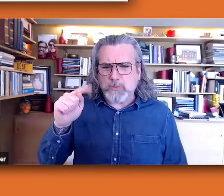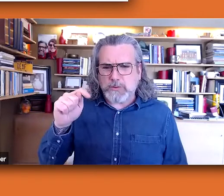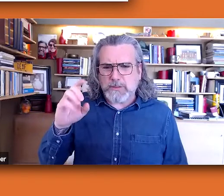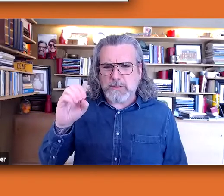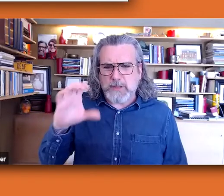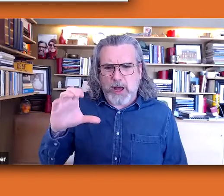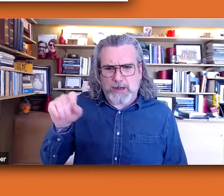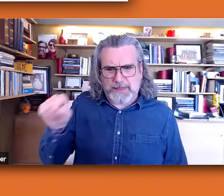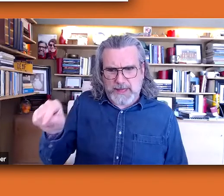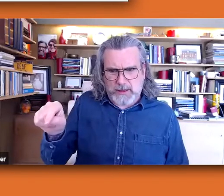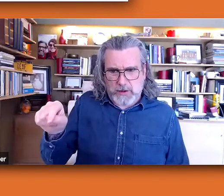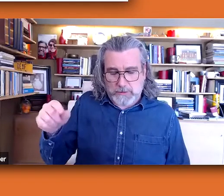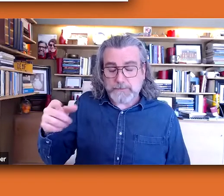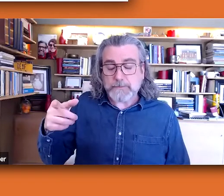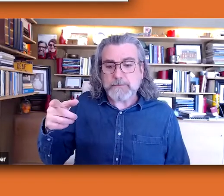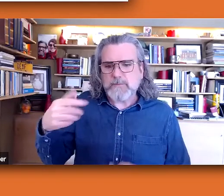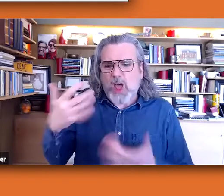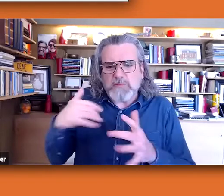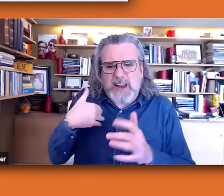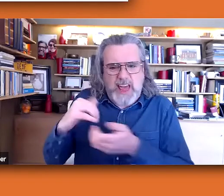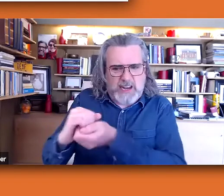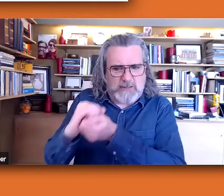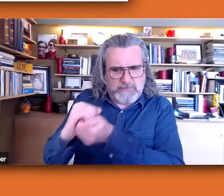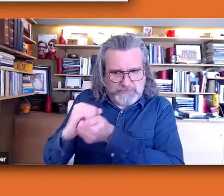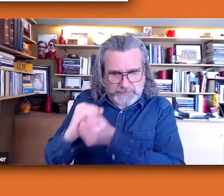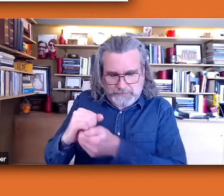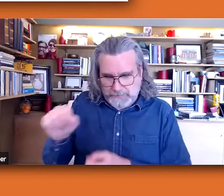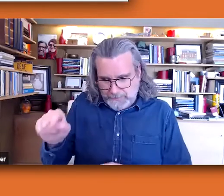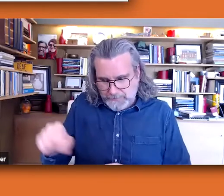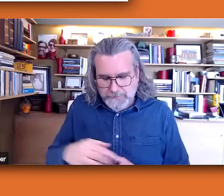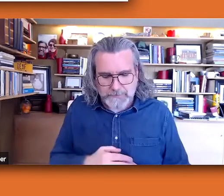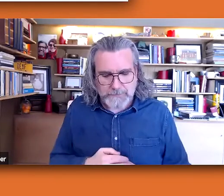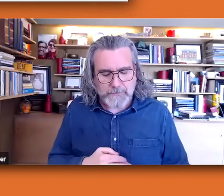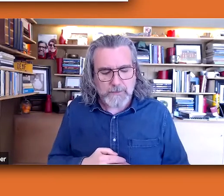I did my postdoc at the University of Rochester, so I already had good collaborators there.